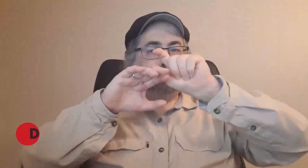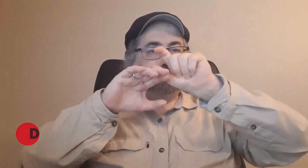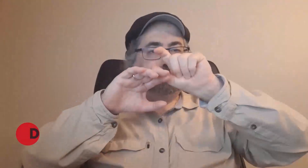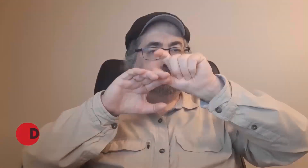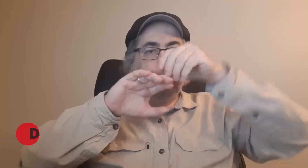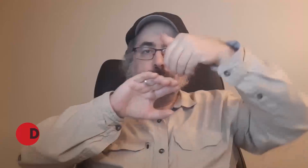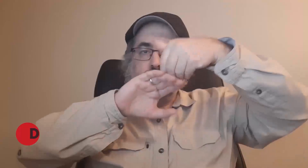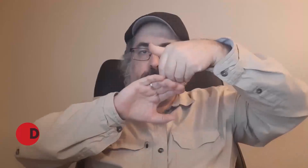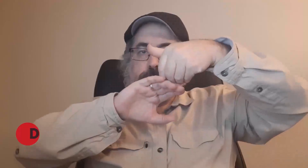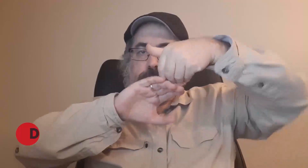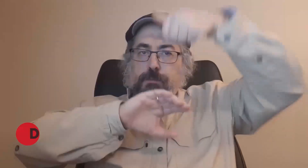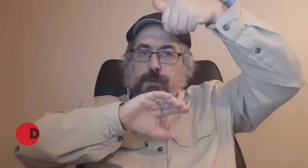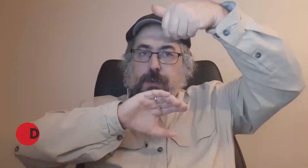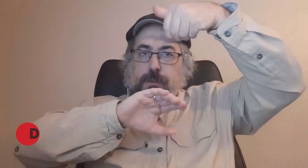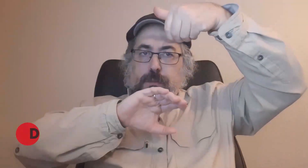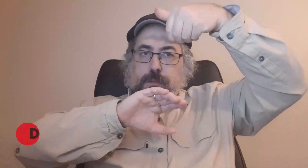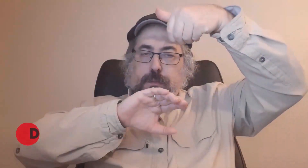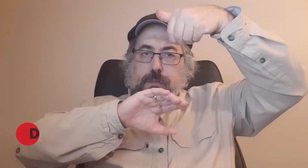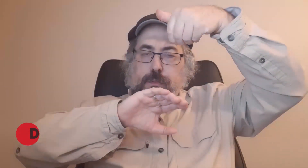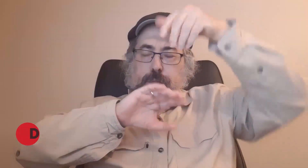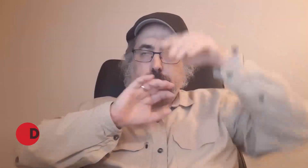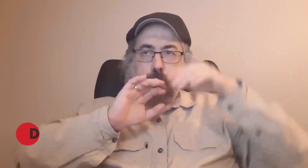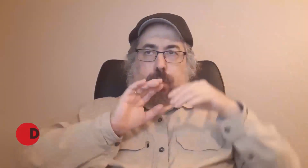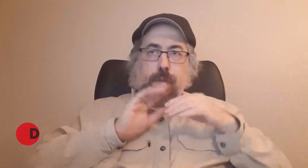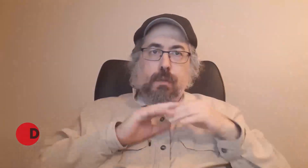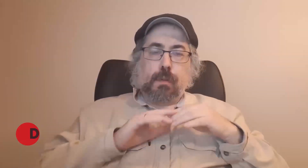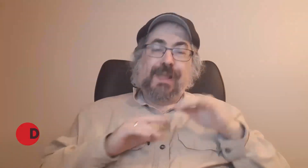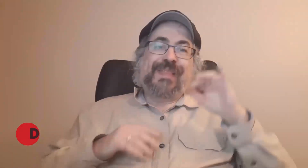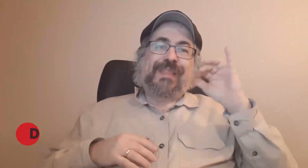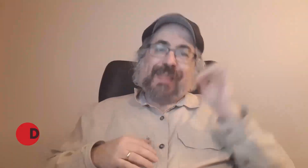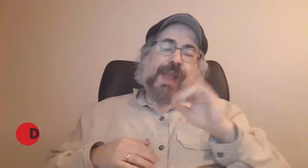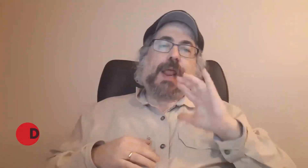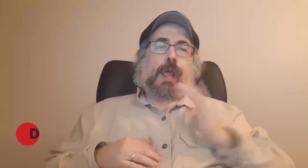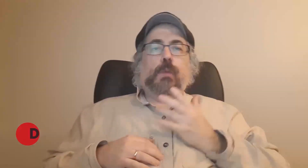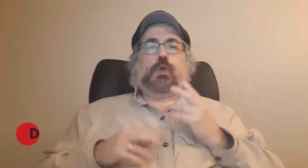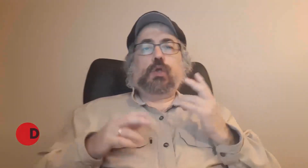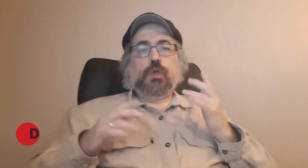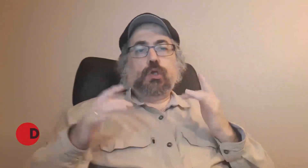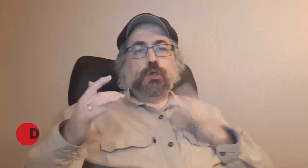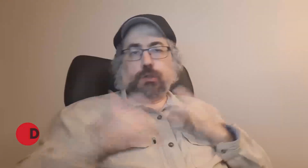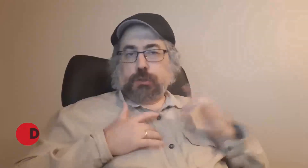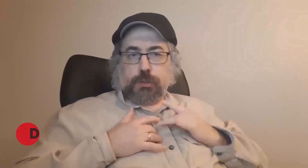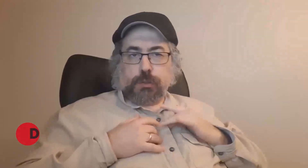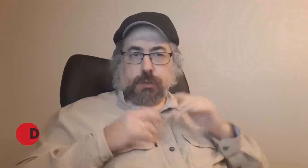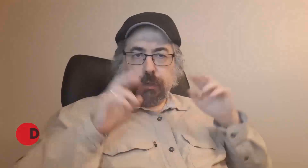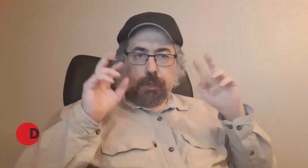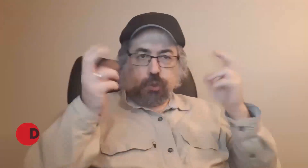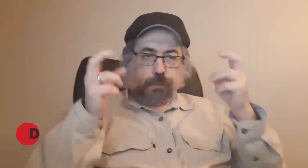$1 million should be separate from that $30 million funding.